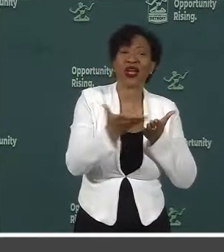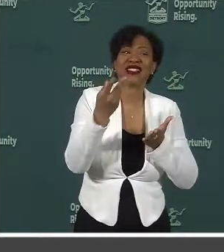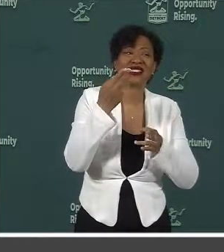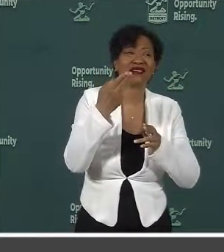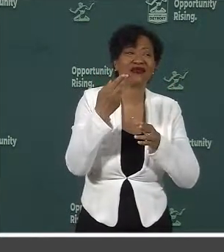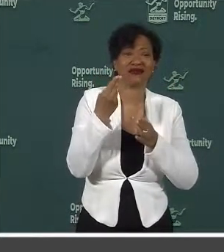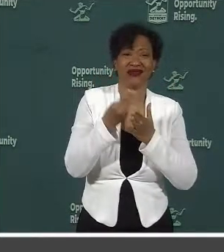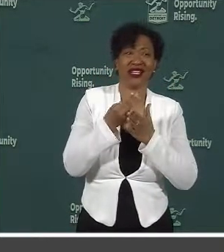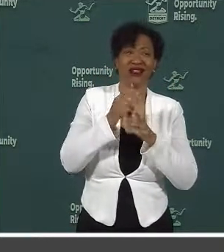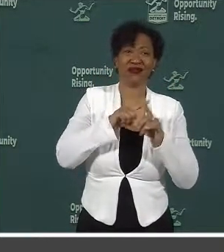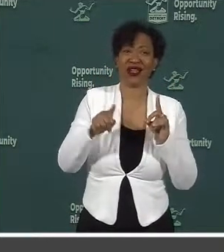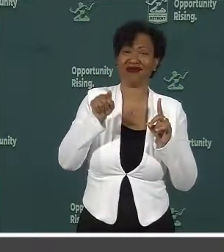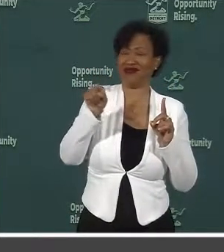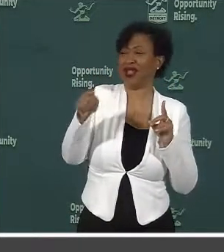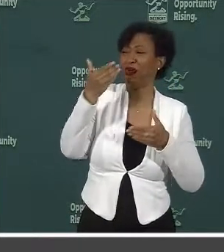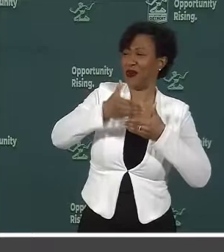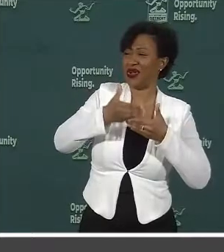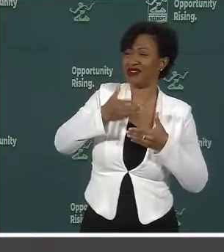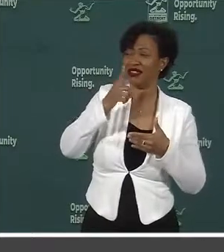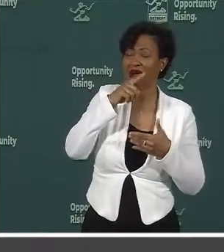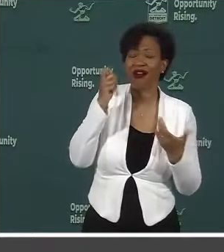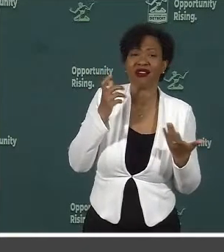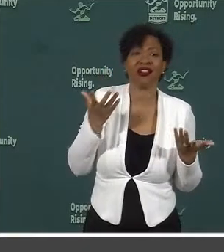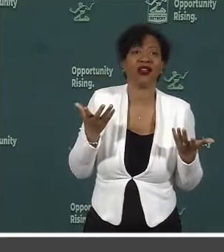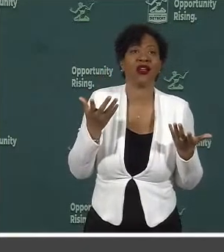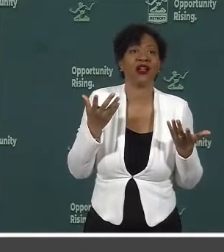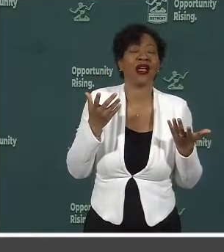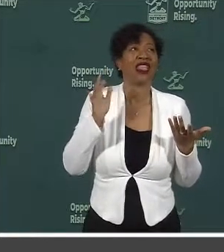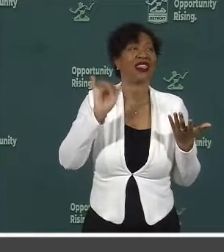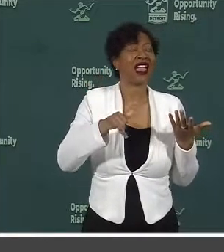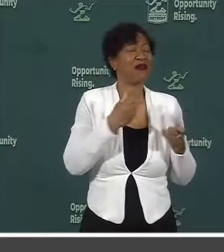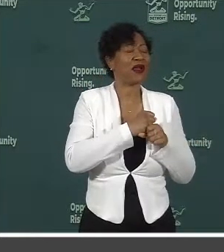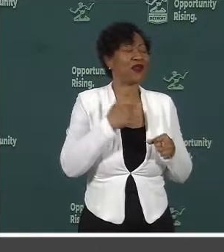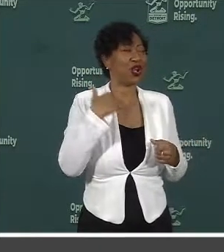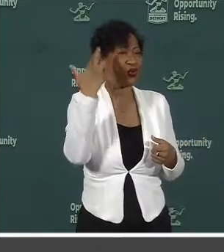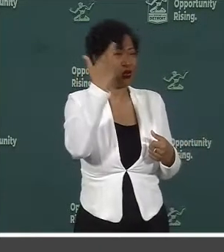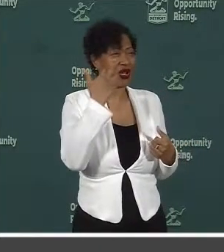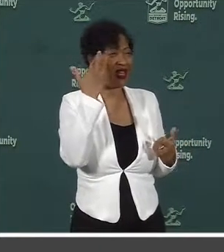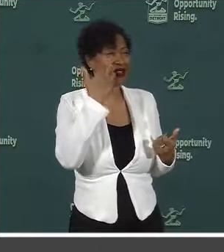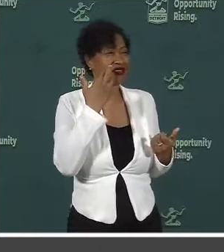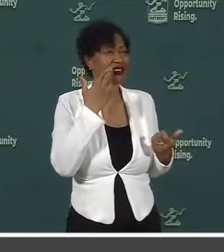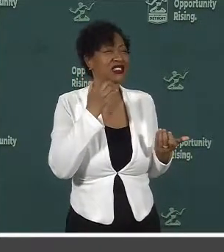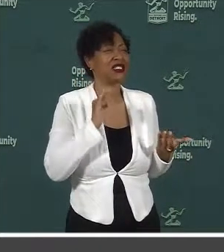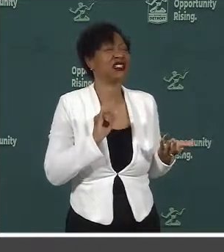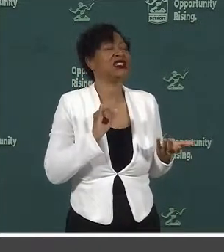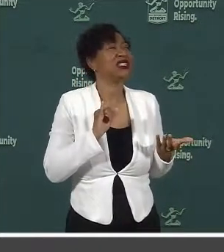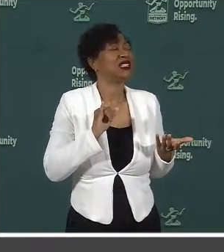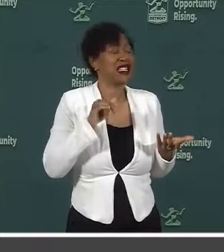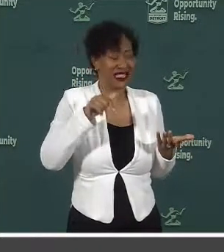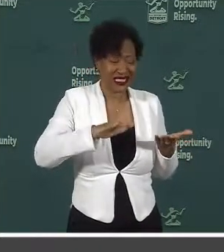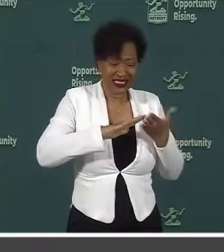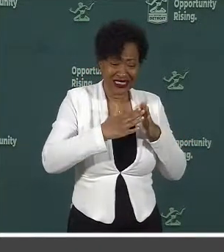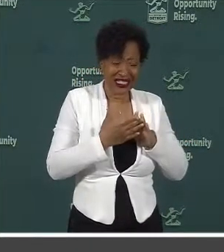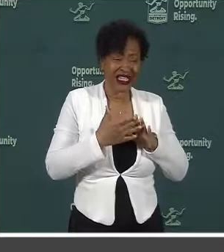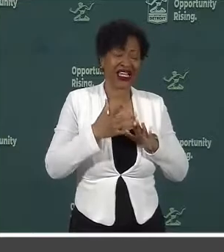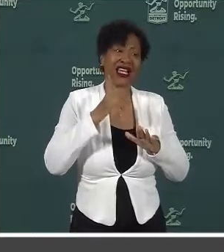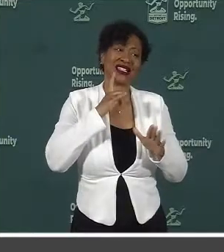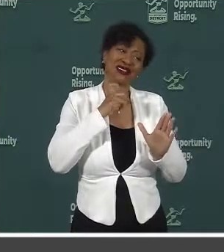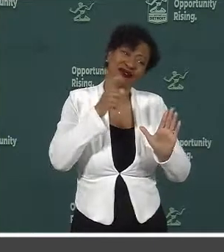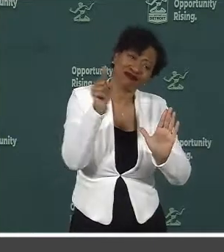WIDOWS AND IT MADE ME REALIZE THIS CITY HAS BEEN SO BEATEN DOWN FOR SO LONG THAT NOBODY